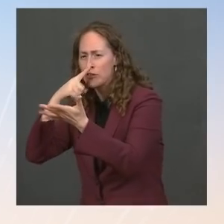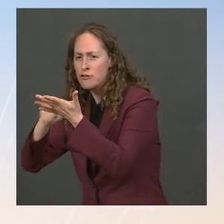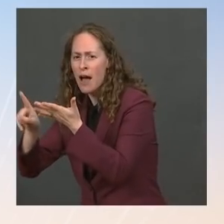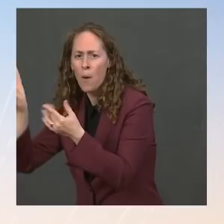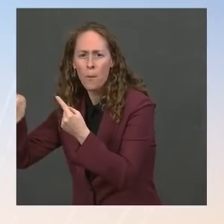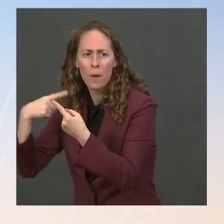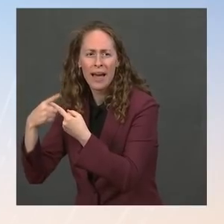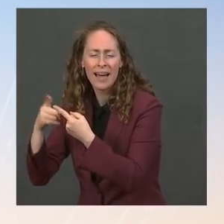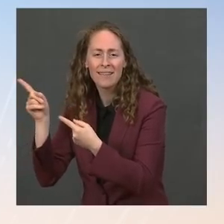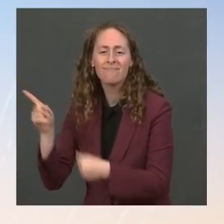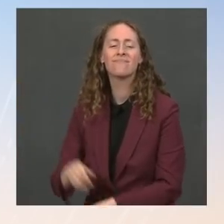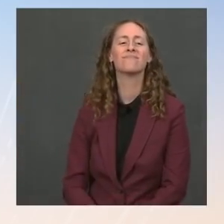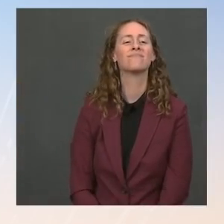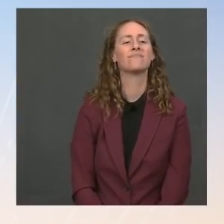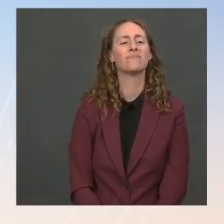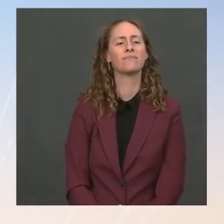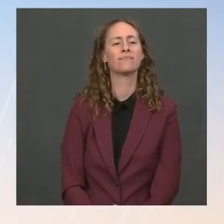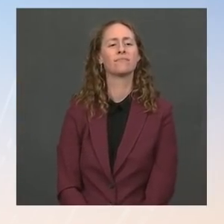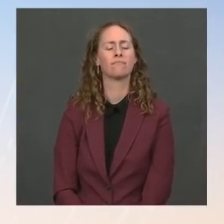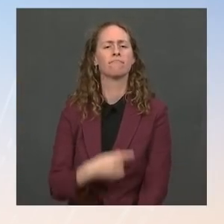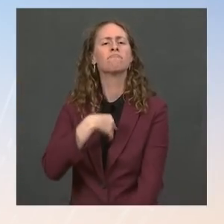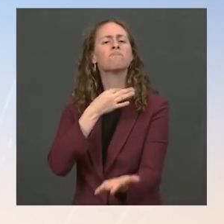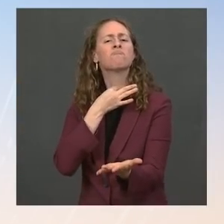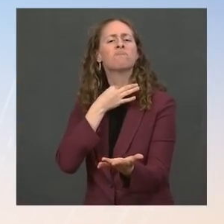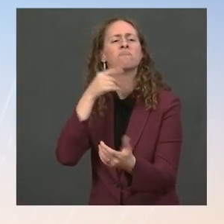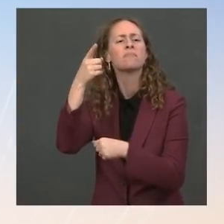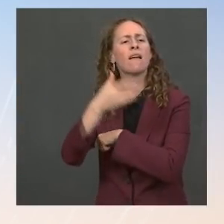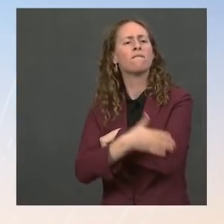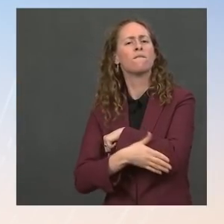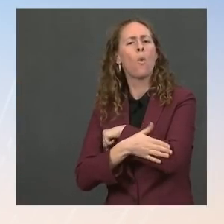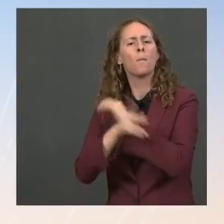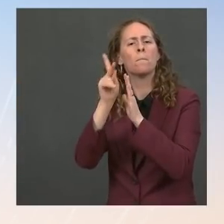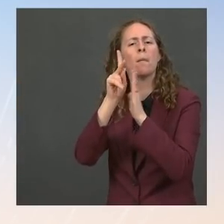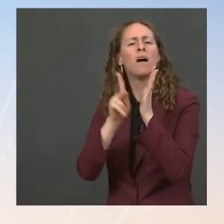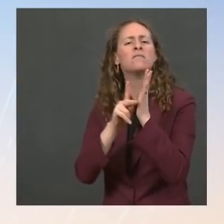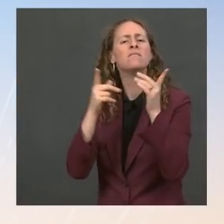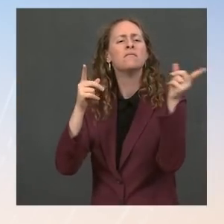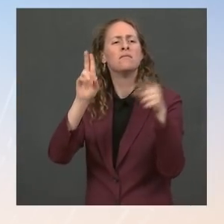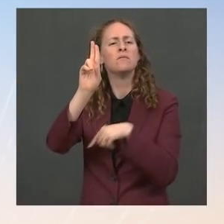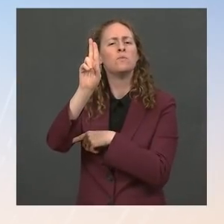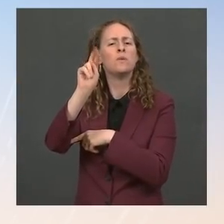with the U.N. visit tomorrow: President Biden came into office declaring that "America is back"